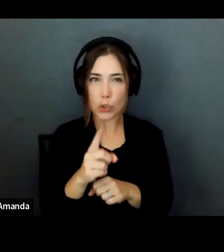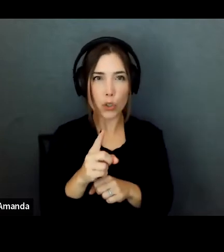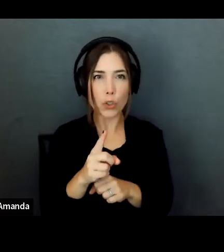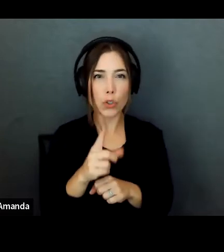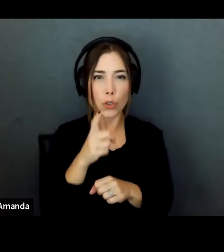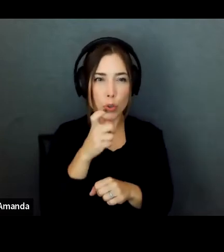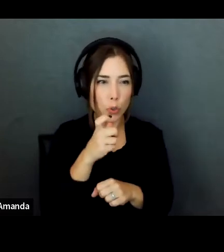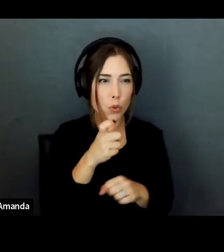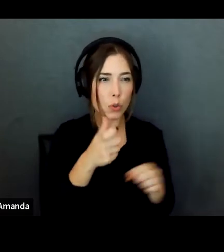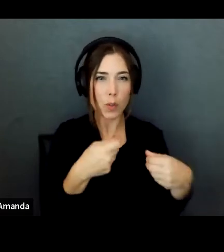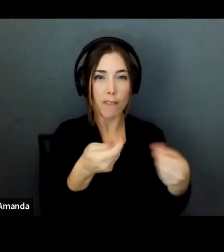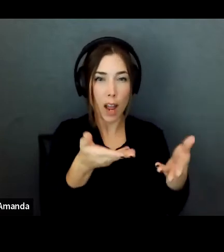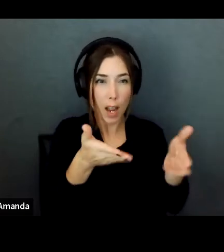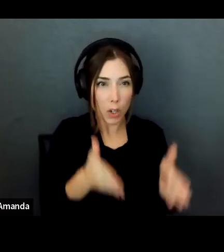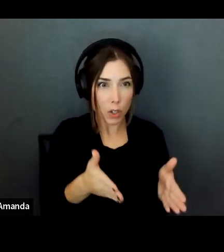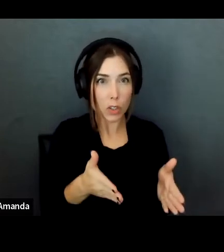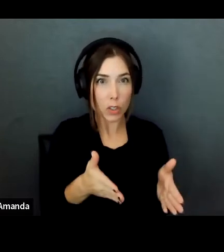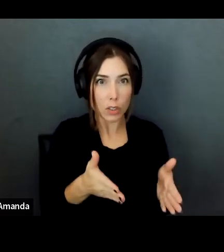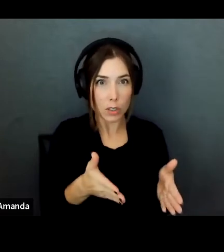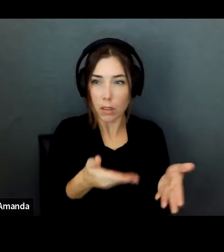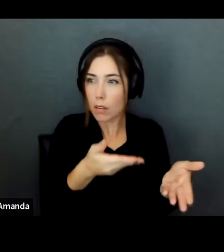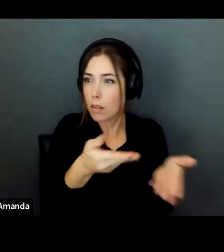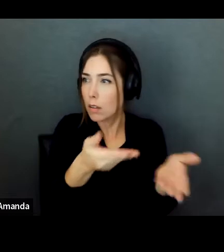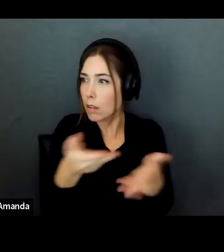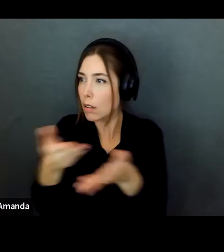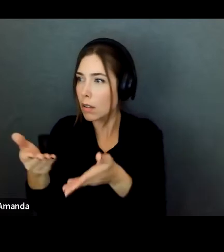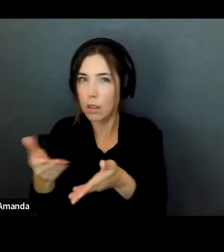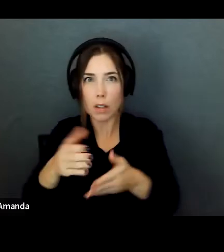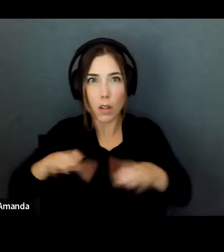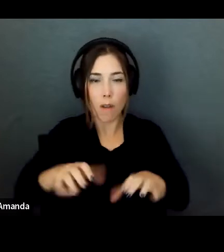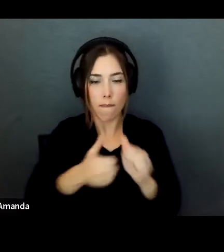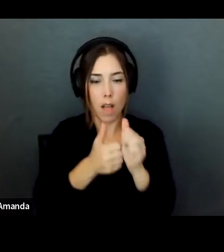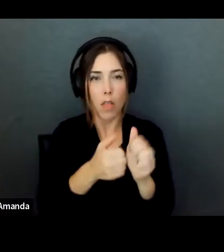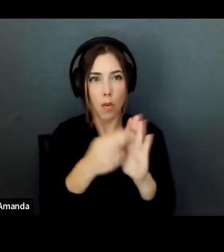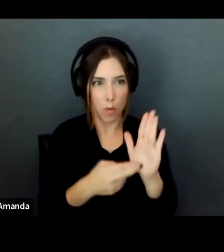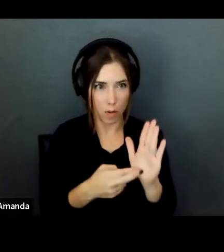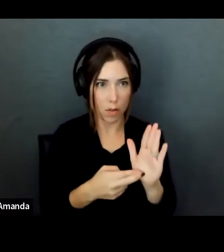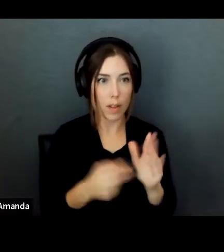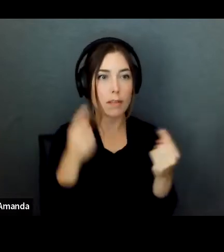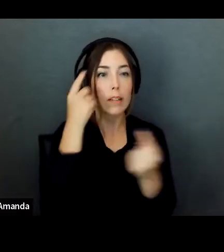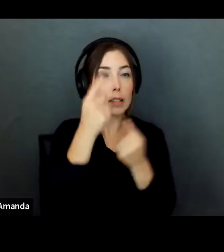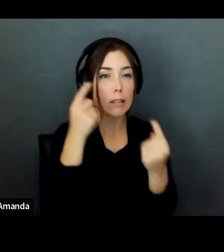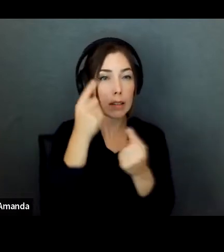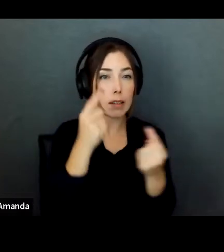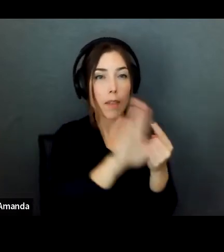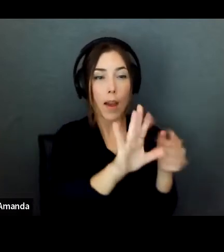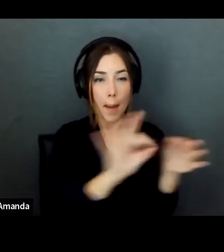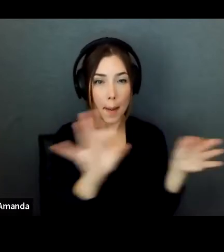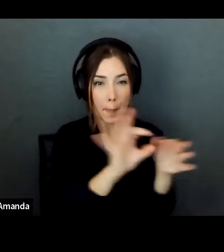And they have to release that rule for public comment, consider those comments, revise it and finalize it.